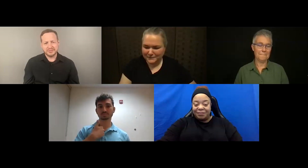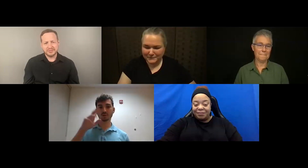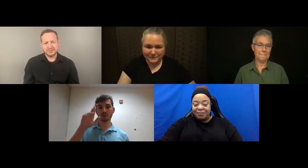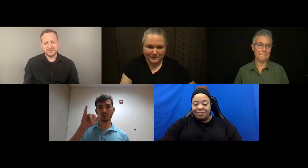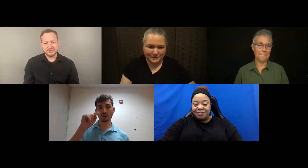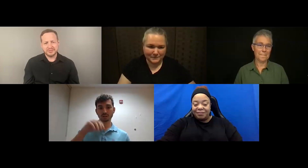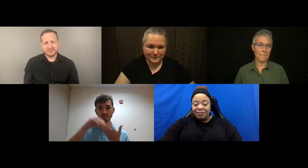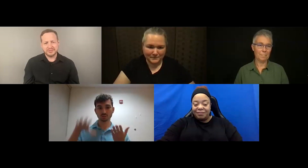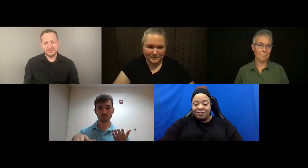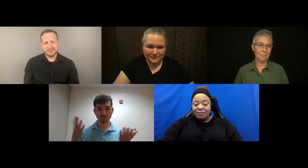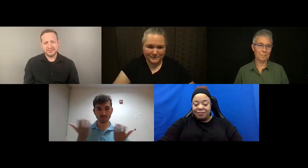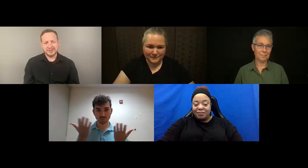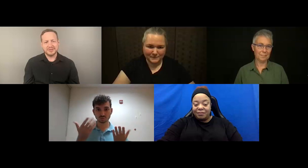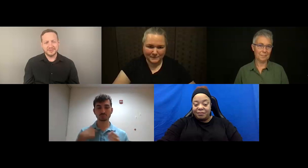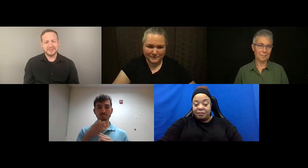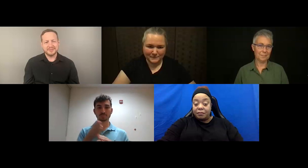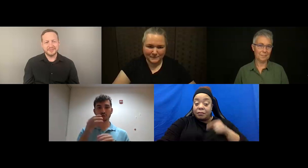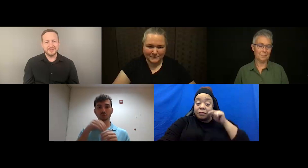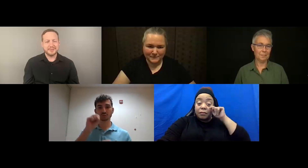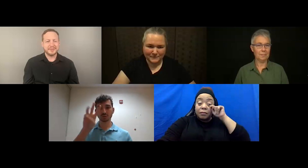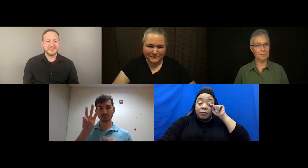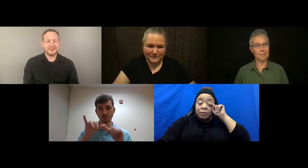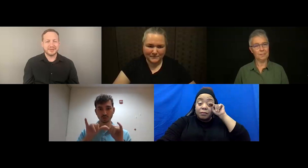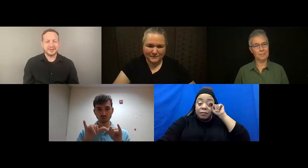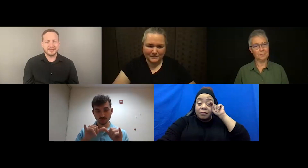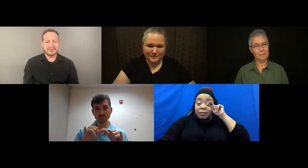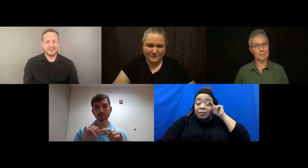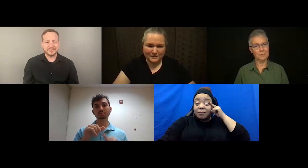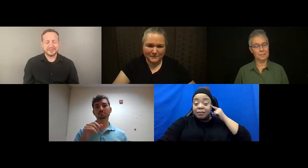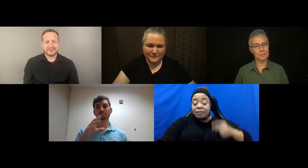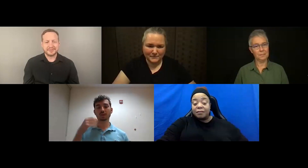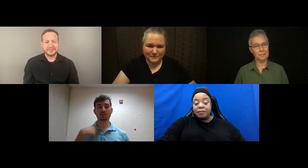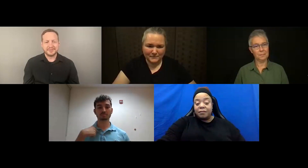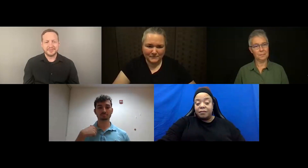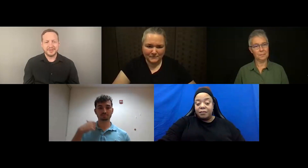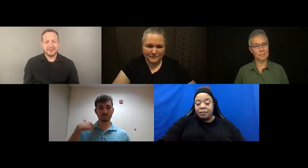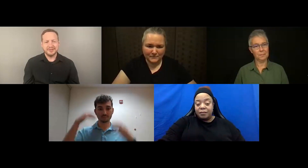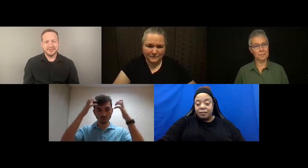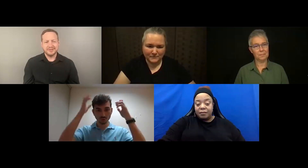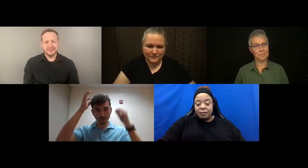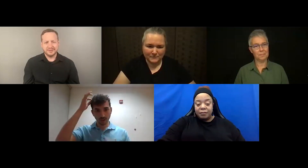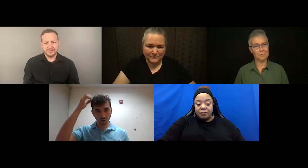I'm a student here at RIT in engineering. I have curly hair